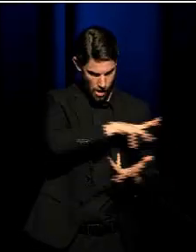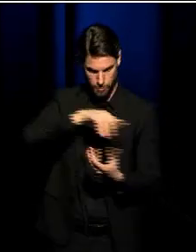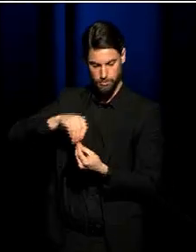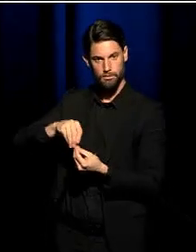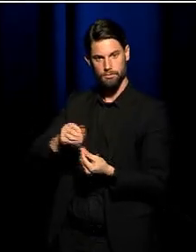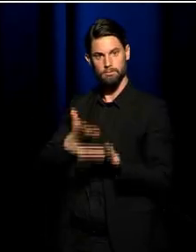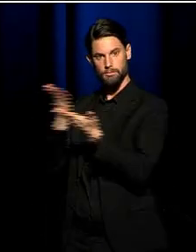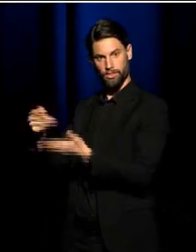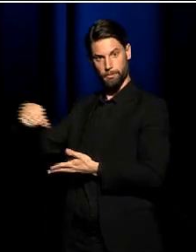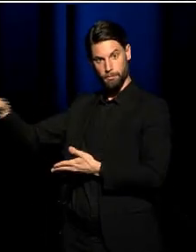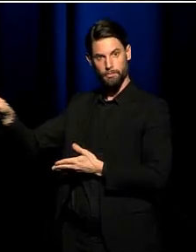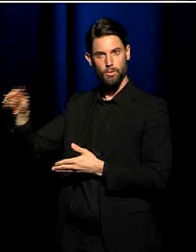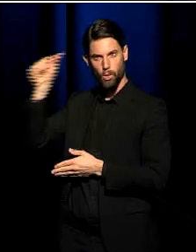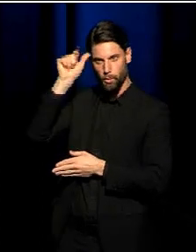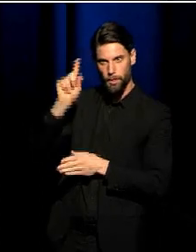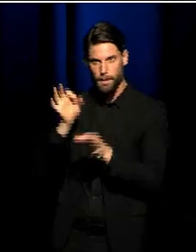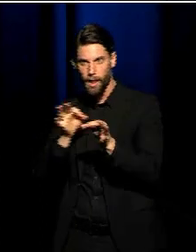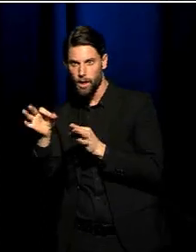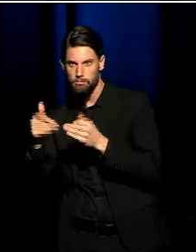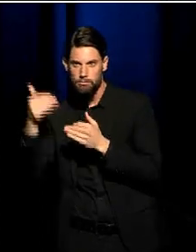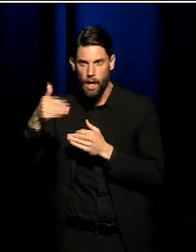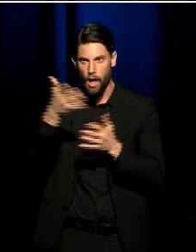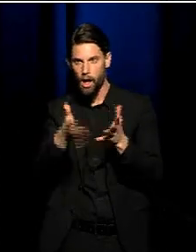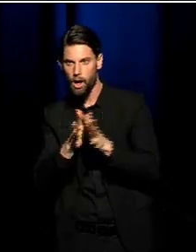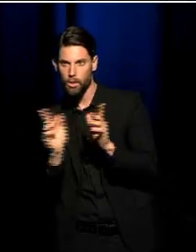Commission. The Commission welcomes submissions and information from